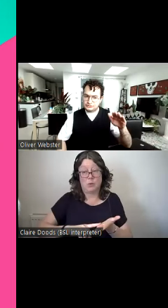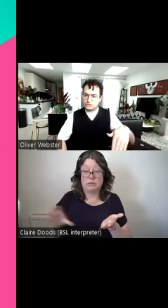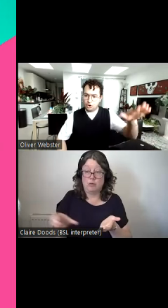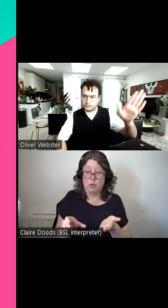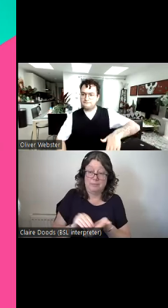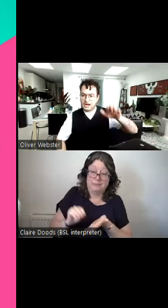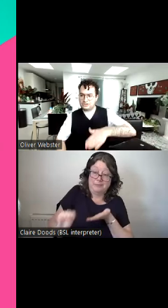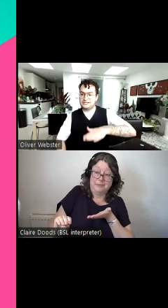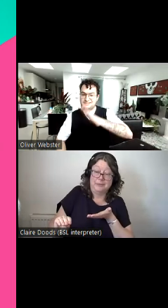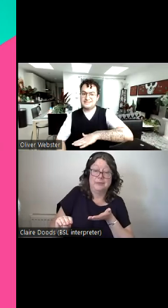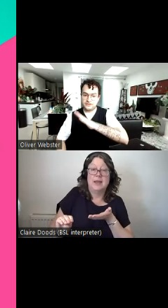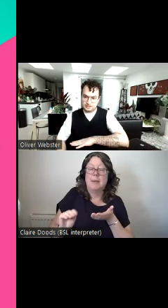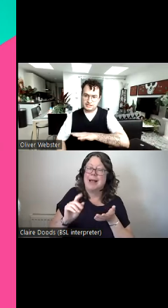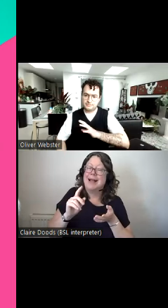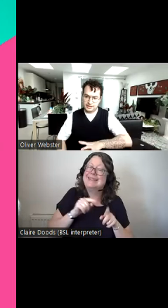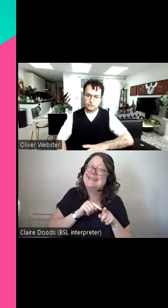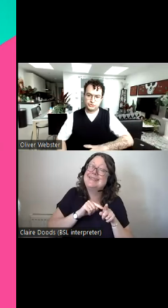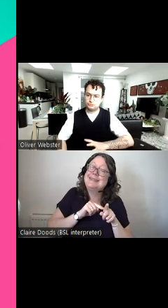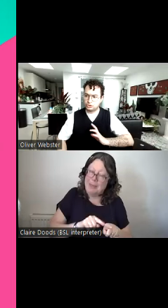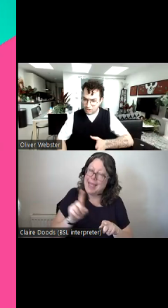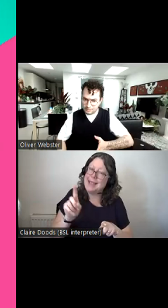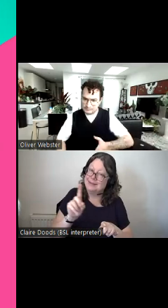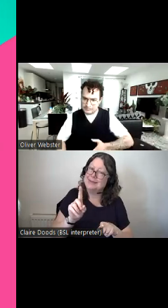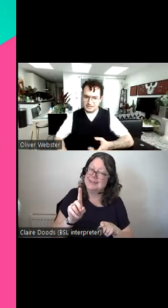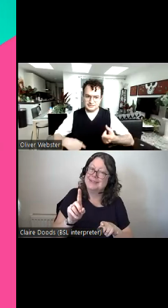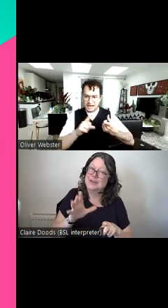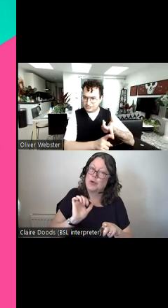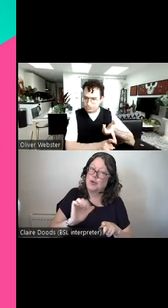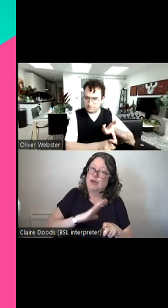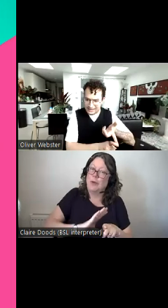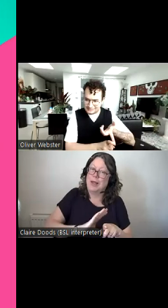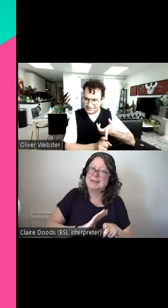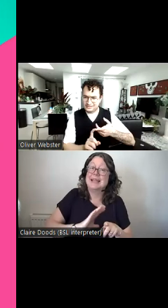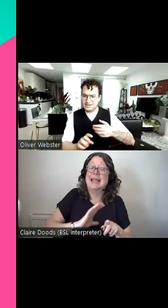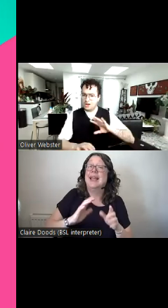and so the cost can vary significantly depending on your requirements, the technical complexity,